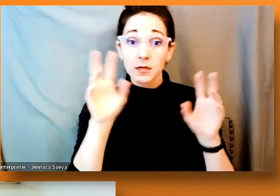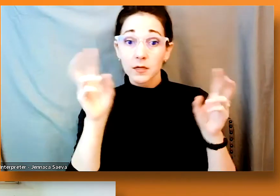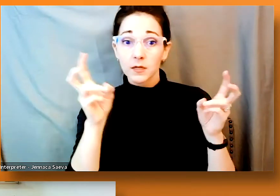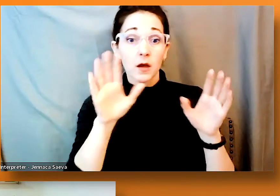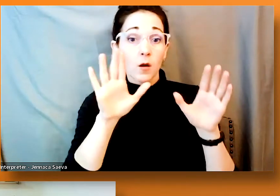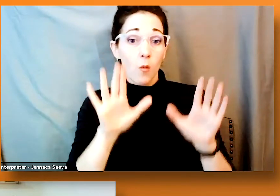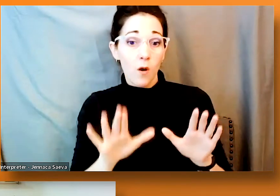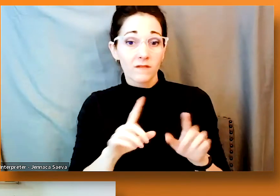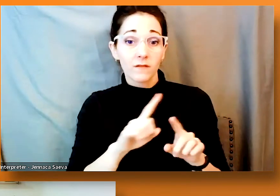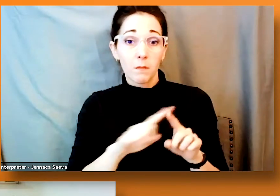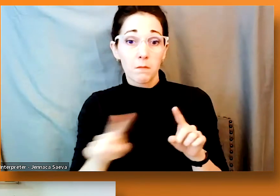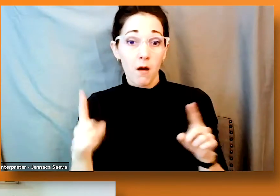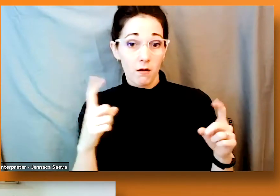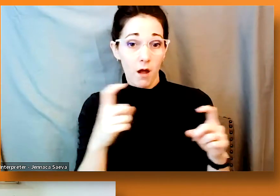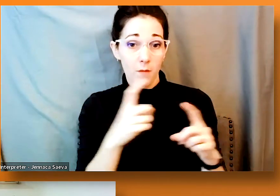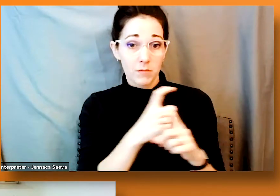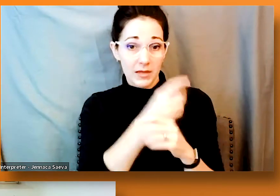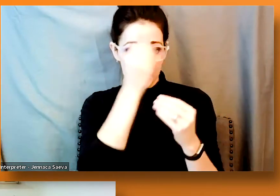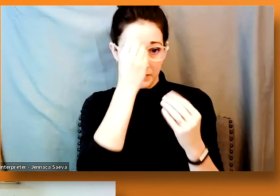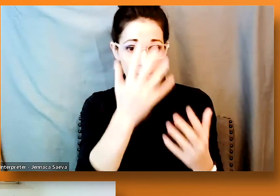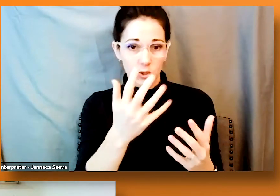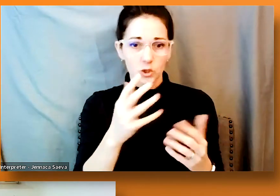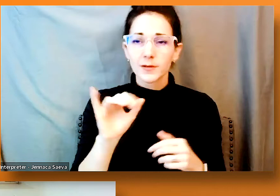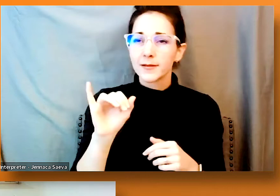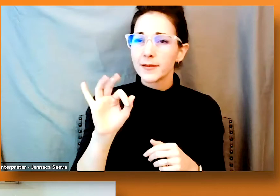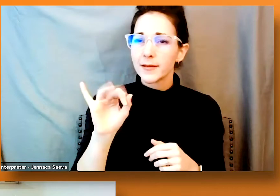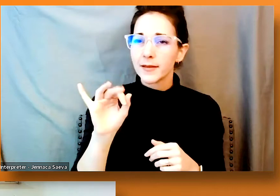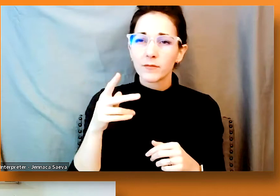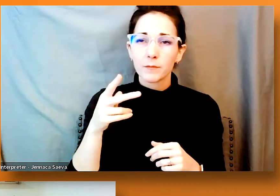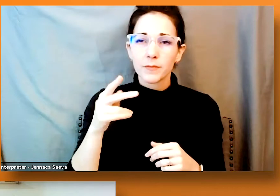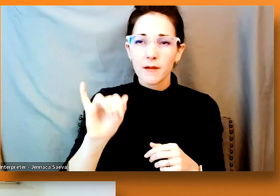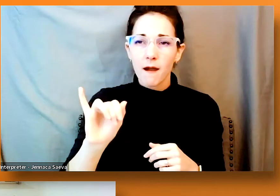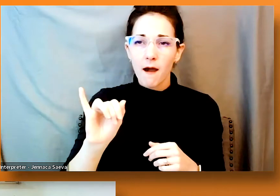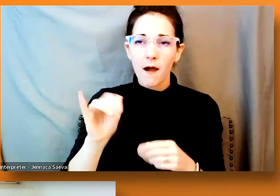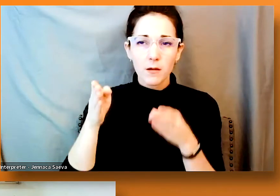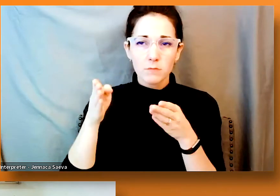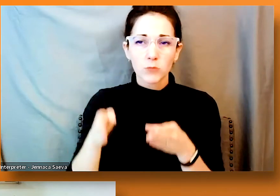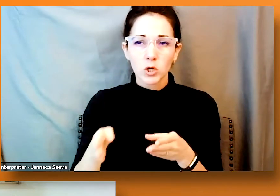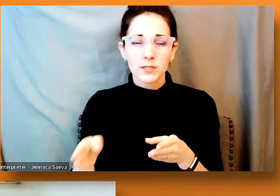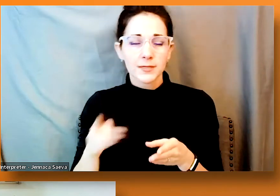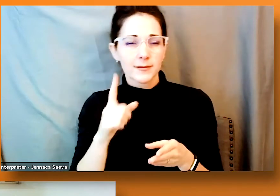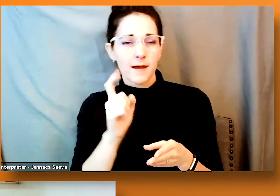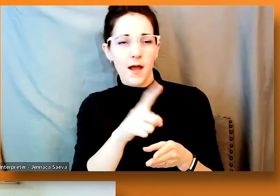"This is wonderful, but complex information for some. "If a PI were to ask, 'What are the most important things